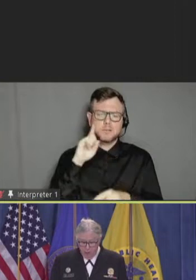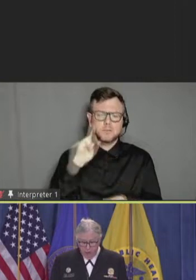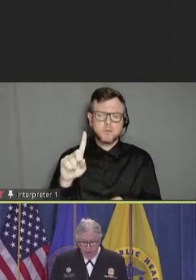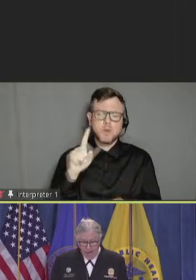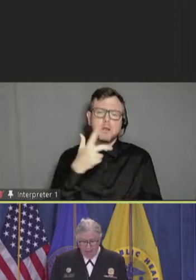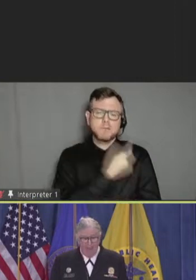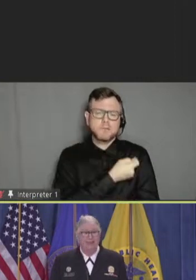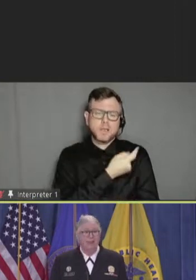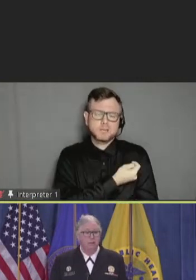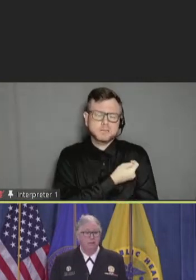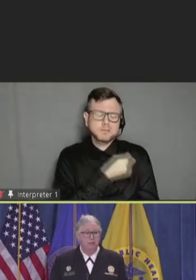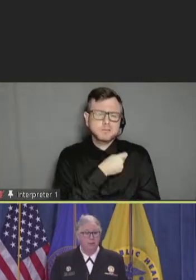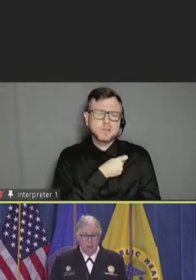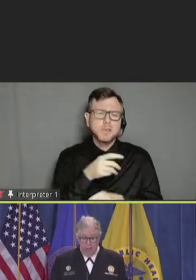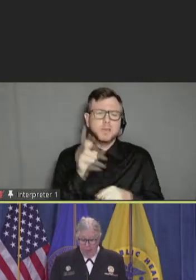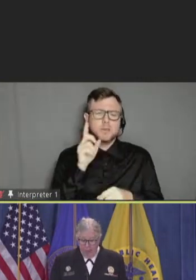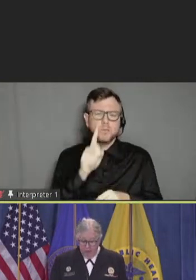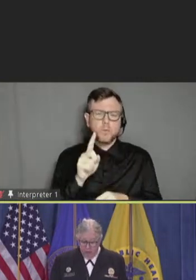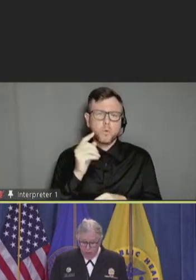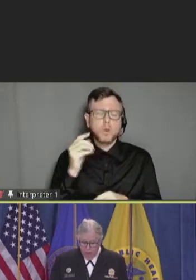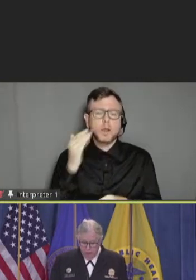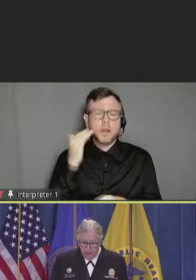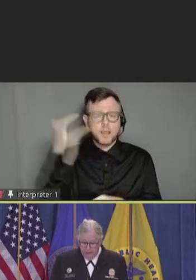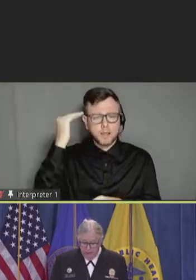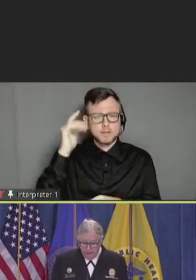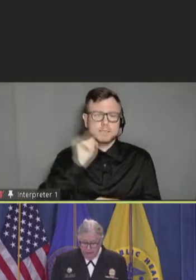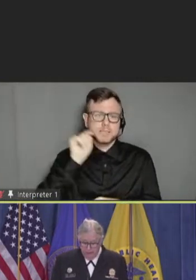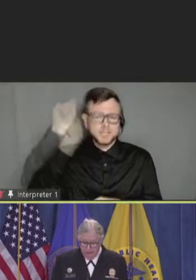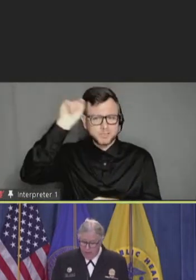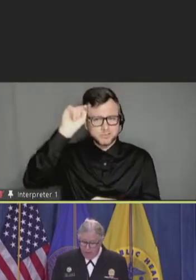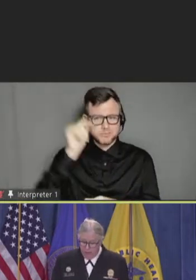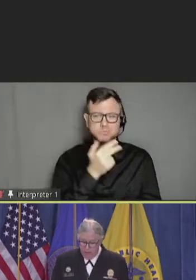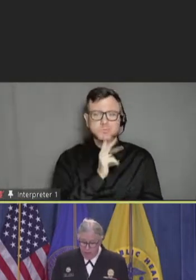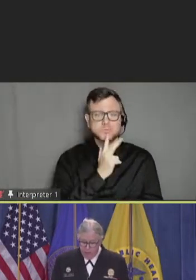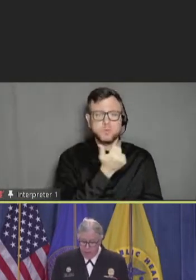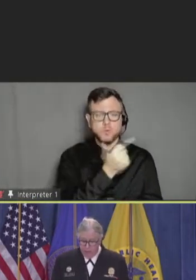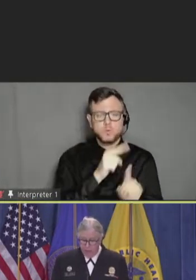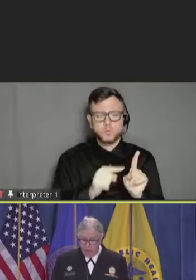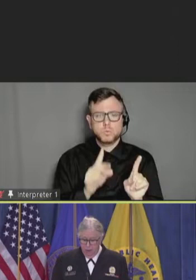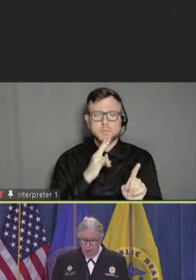among adolescents aged 13 to 17 in 2022.